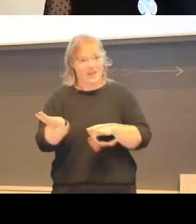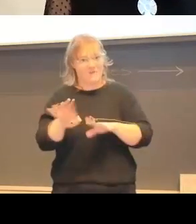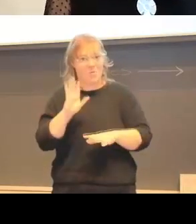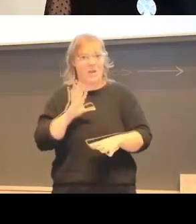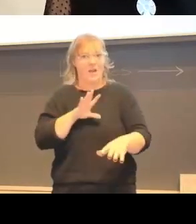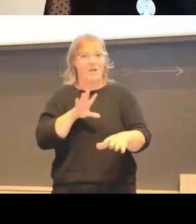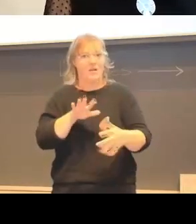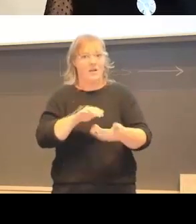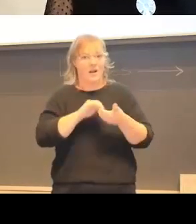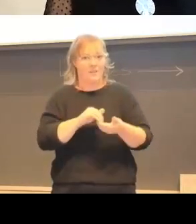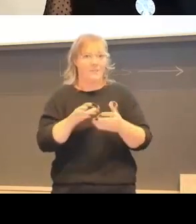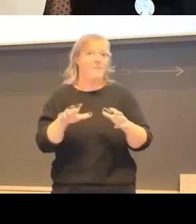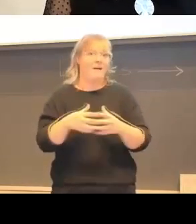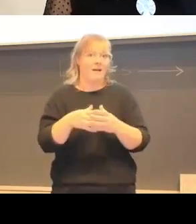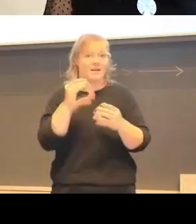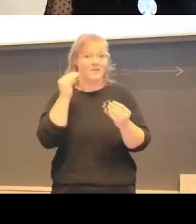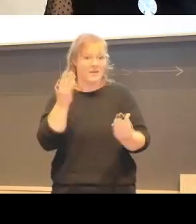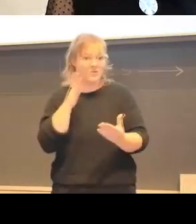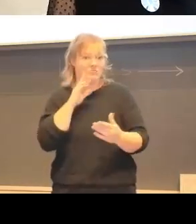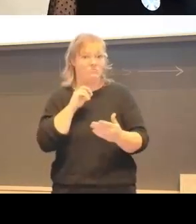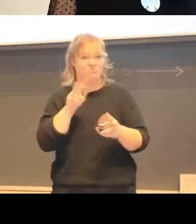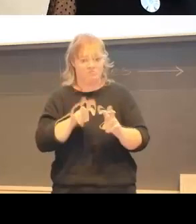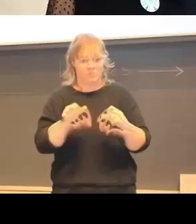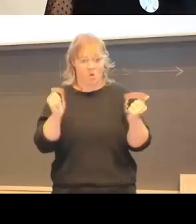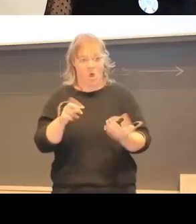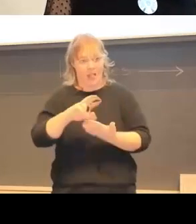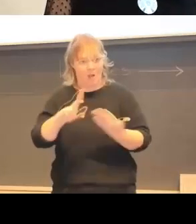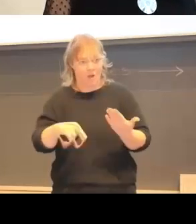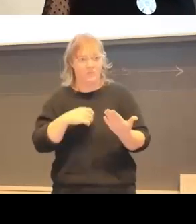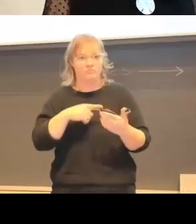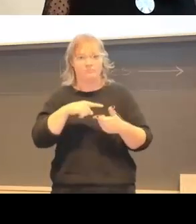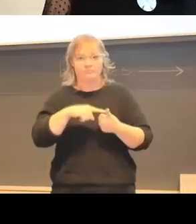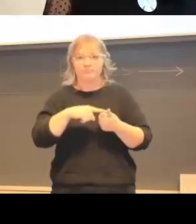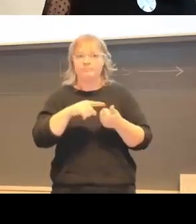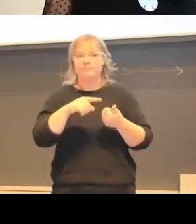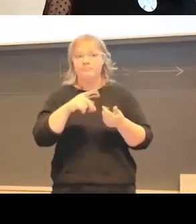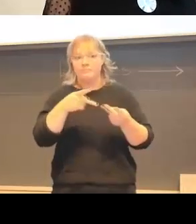all items to look at outcomes in relation to position cycle round within cycle cycle by round